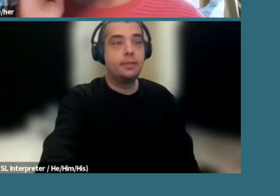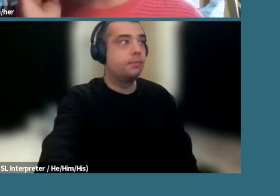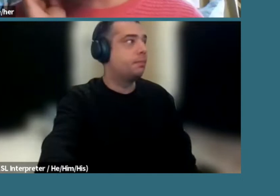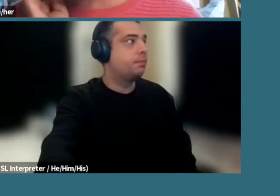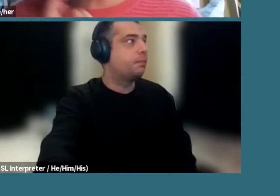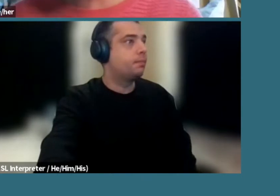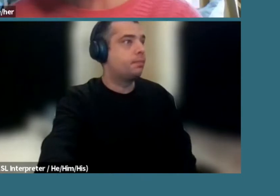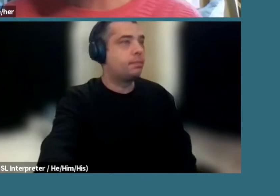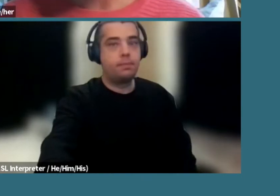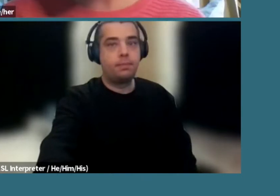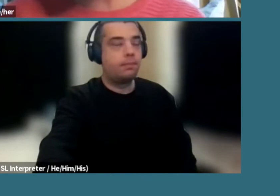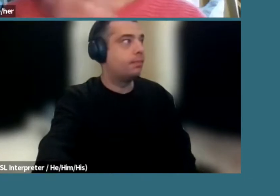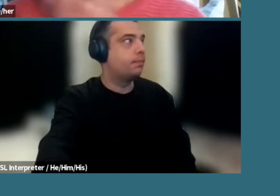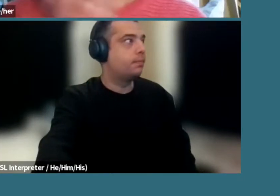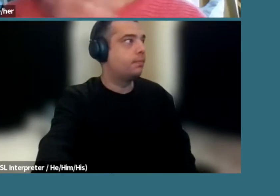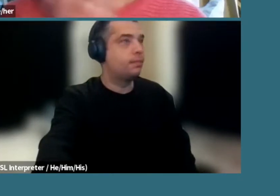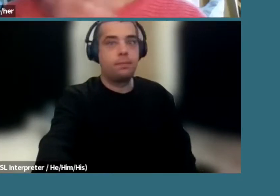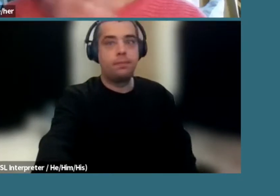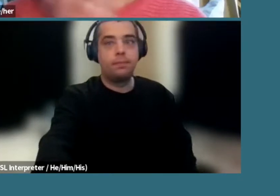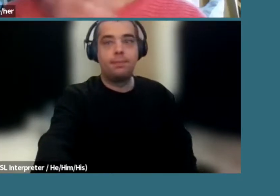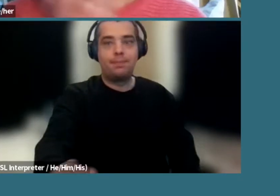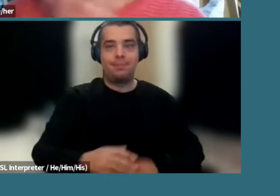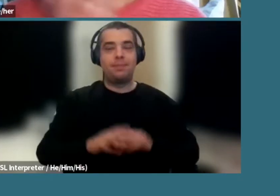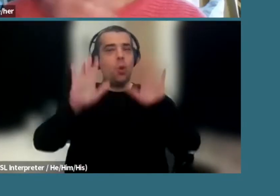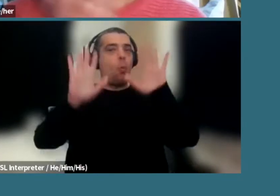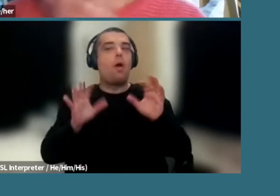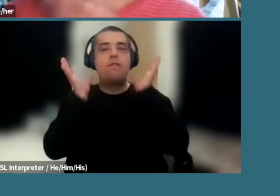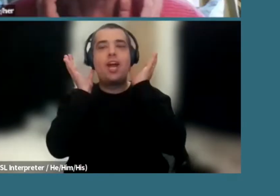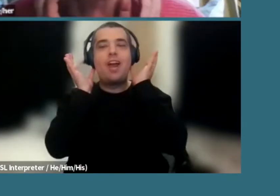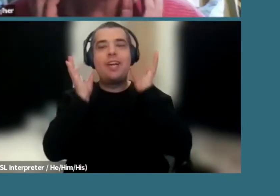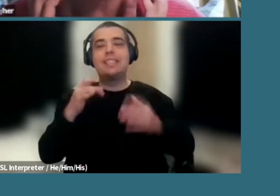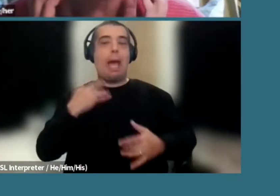My hair is in a ponytail. I’m wearing some fabulous earrings cause I'm excited about today.